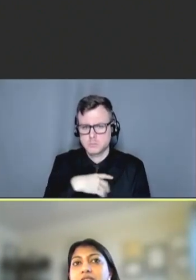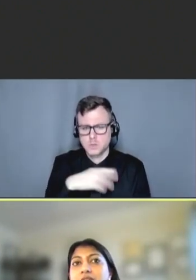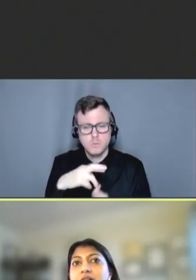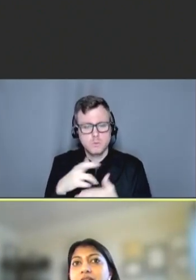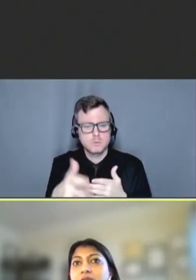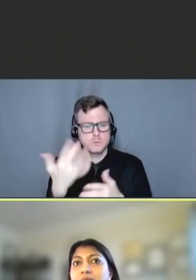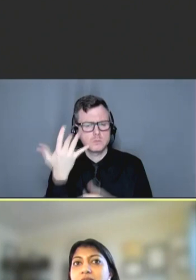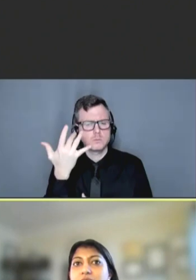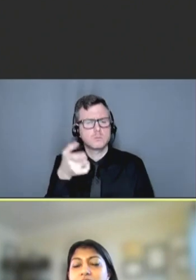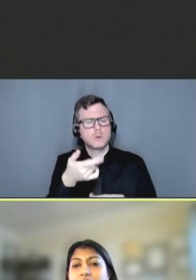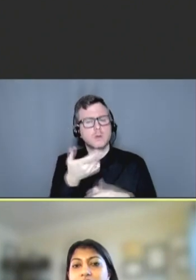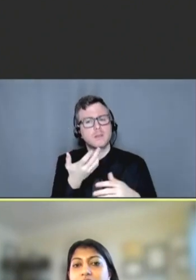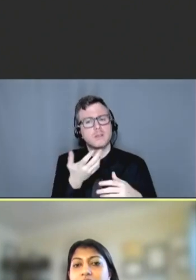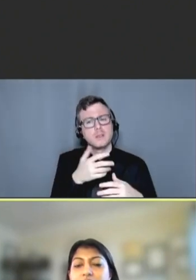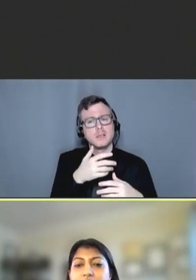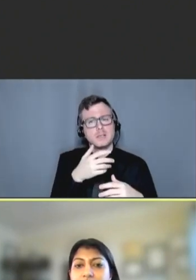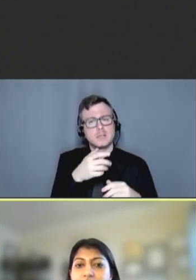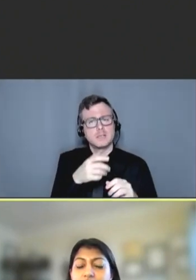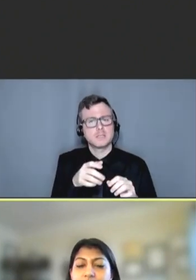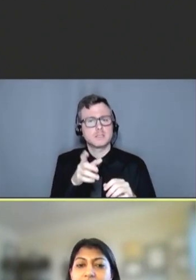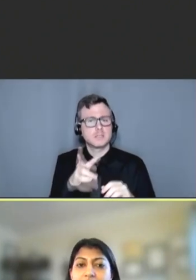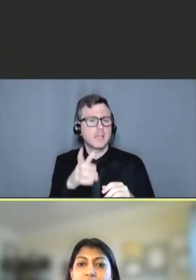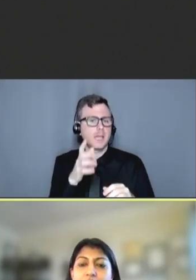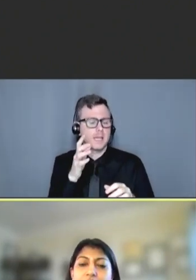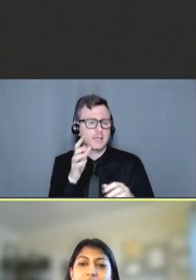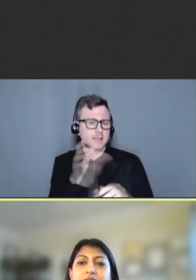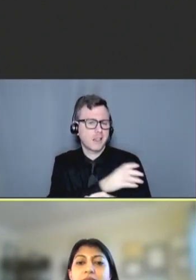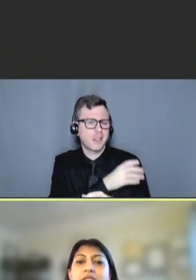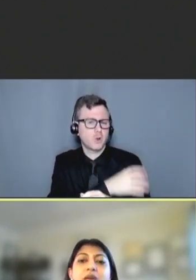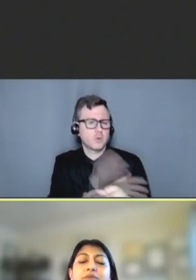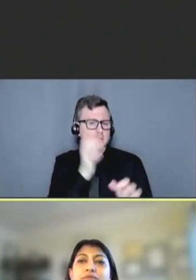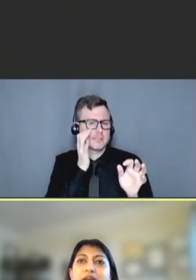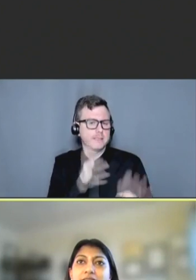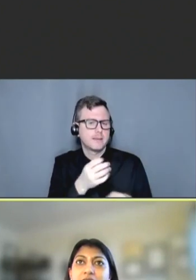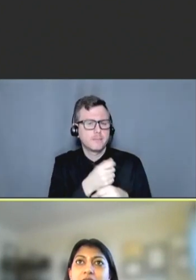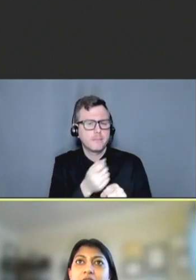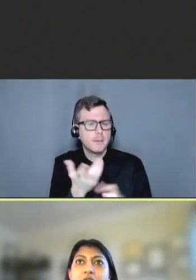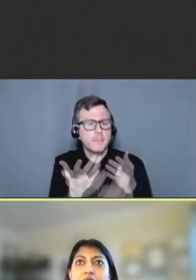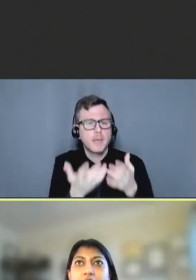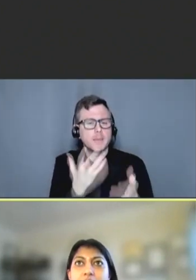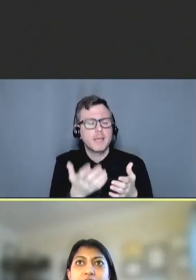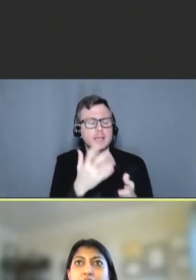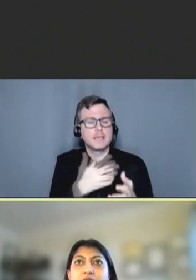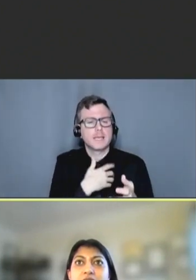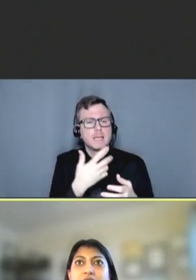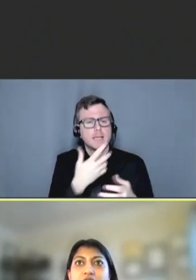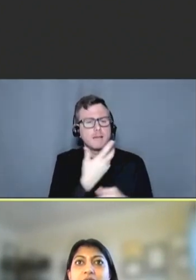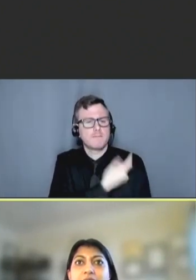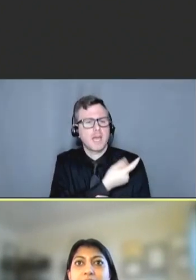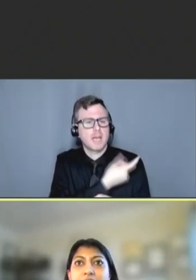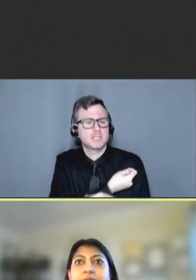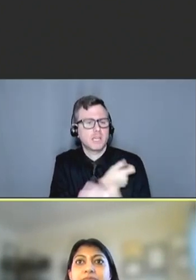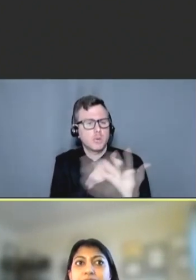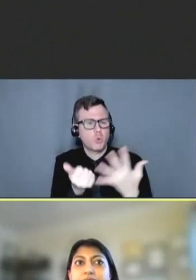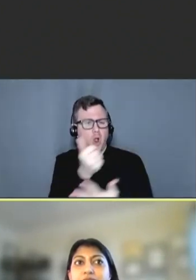declines could be as a result of clinical decision making where there was some type of vaccine prioritization happening.